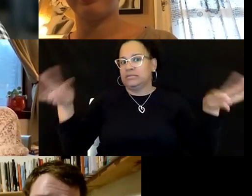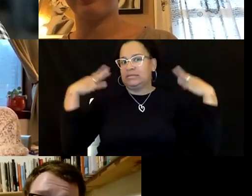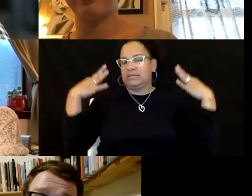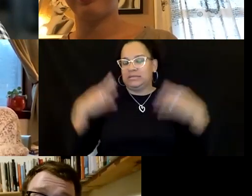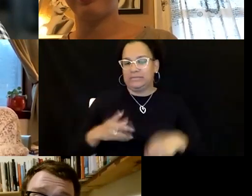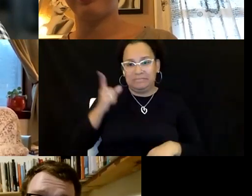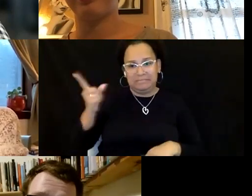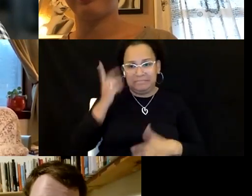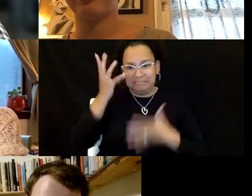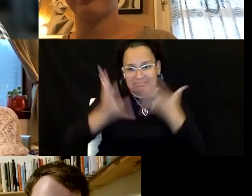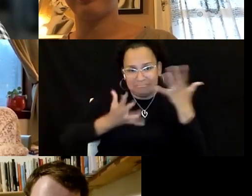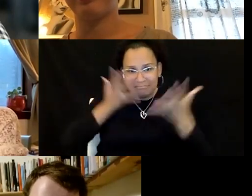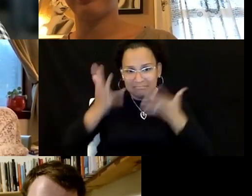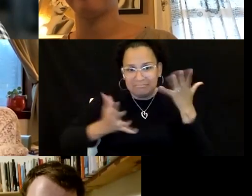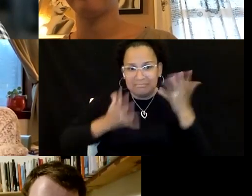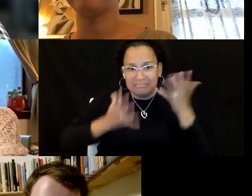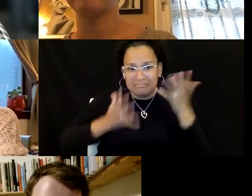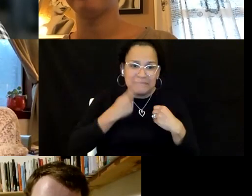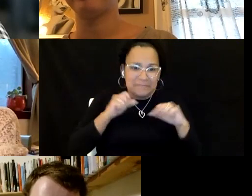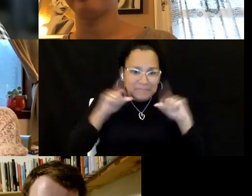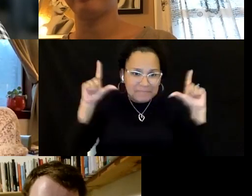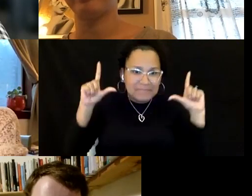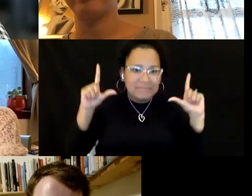Karl Knights (he/him): She blushes keeps her head down.